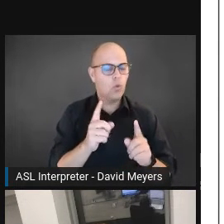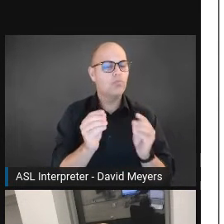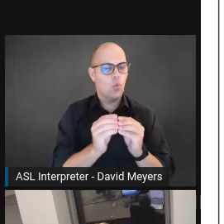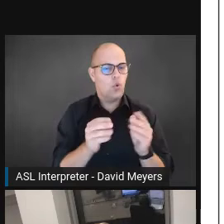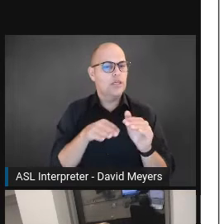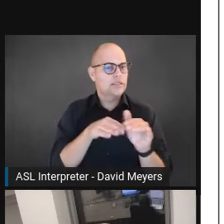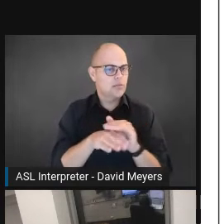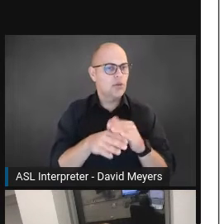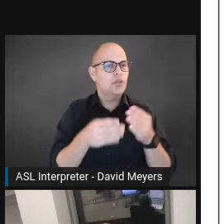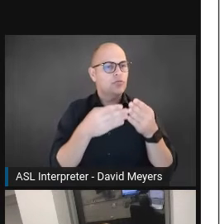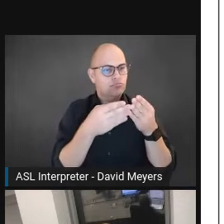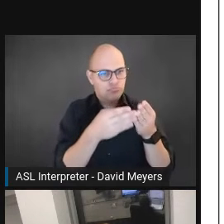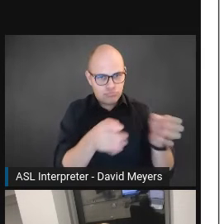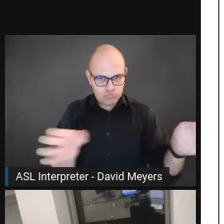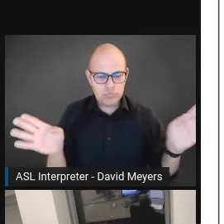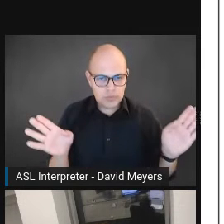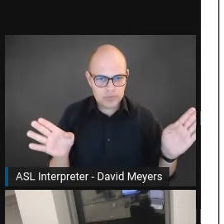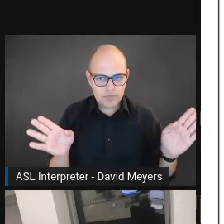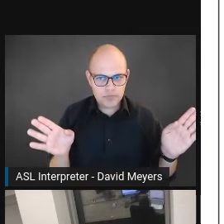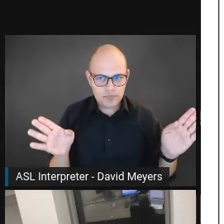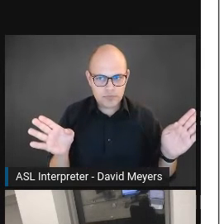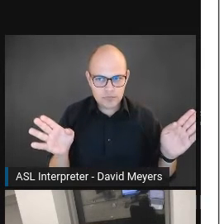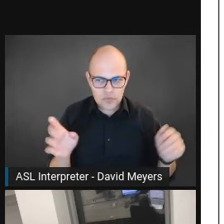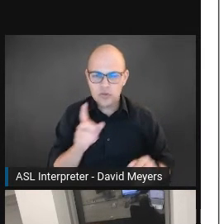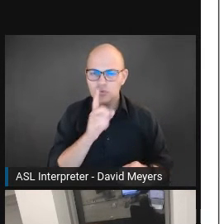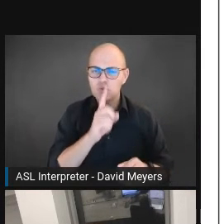While you may not be able to globally change font sizes from pixels